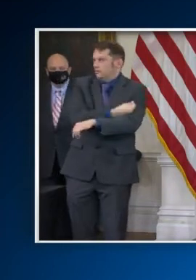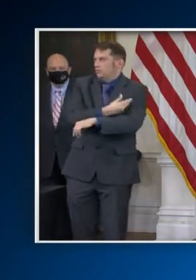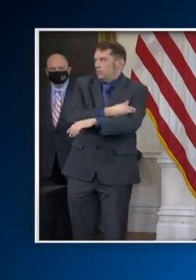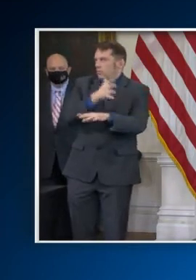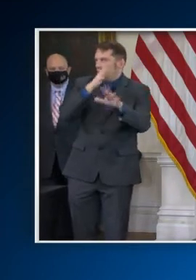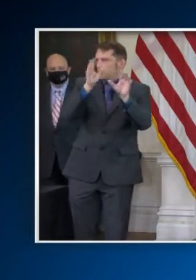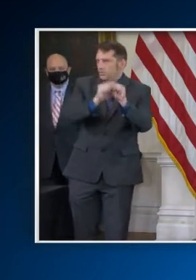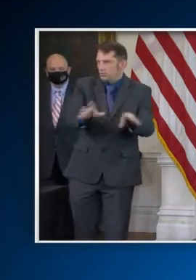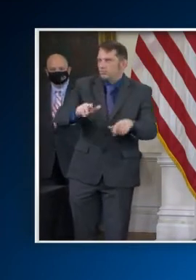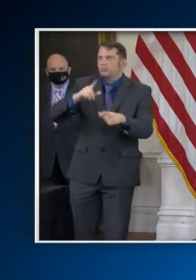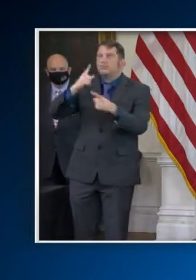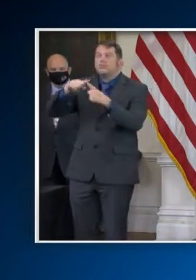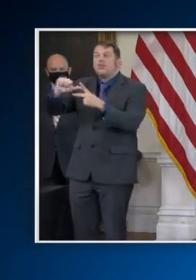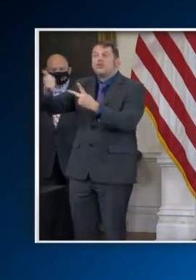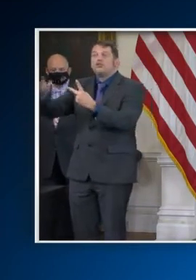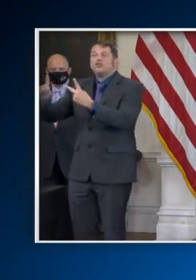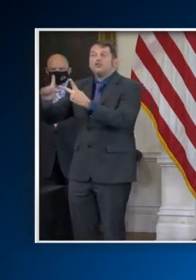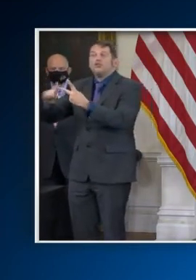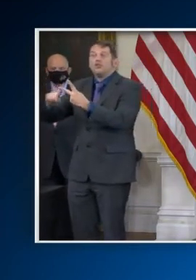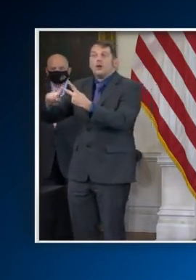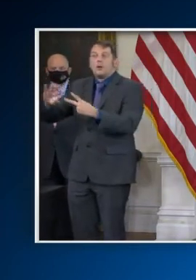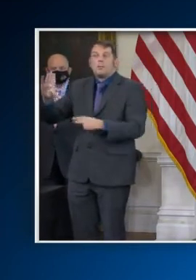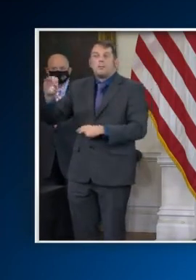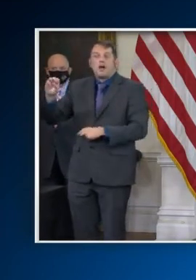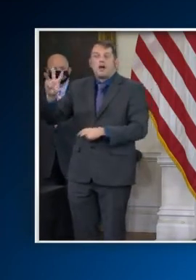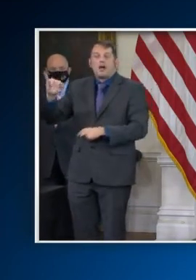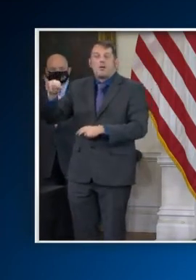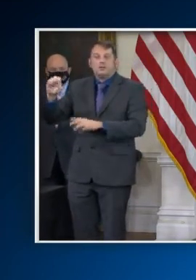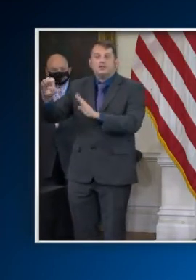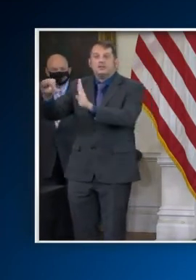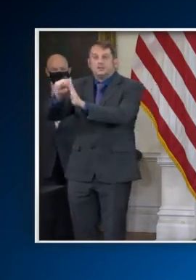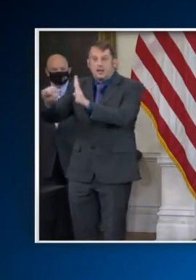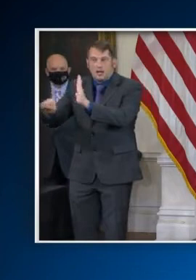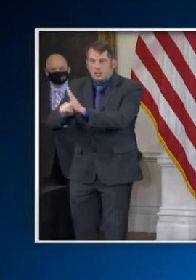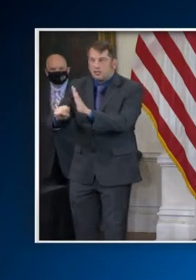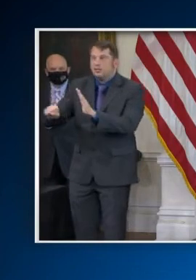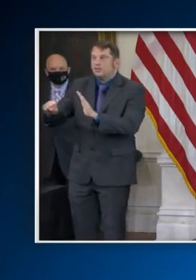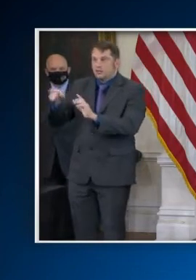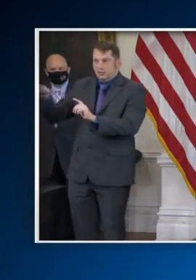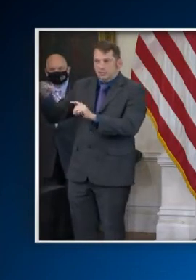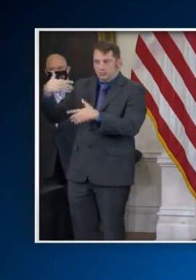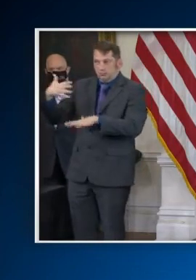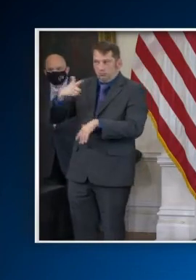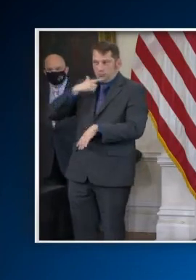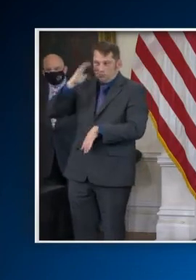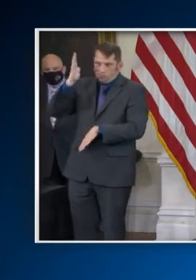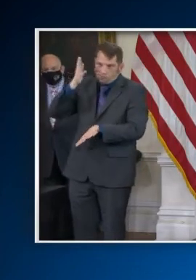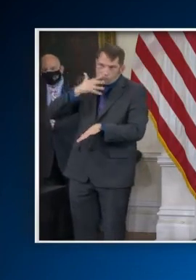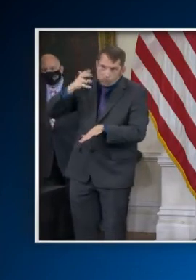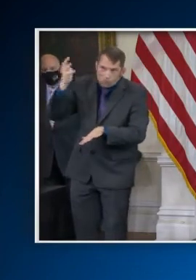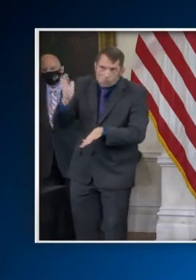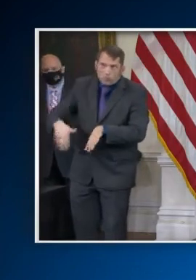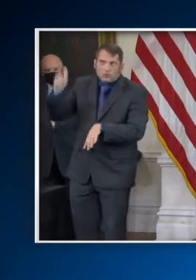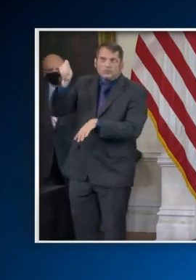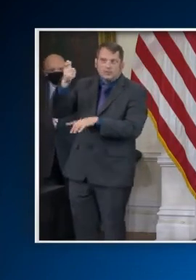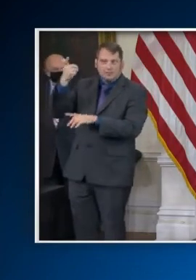YESTERDAY, WE COMPLETED A SITE ASSESSMENT AT THE OLDEST HISTORICALLY BLACK UNIVERSITY IN MARYLAND, AND ON APRIL 26 THE